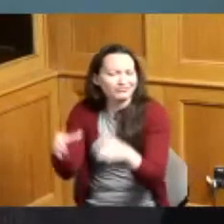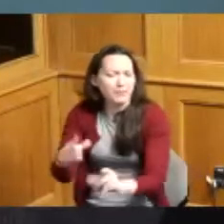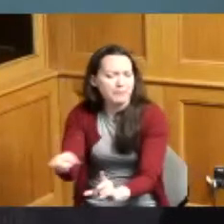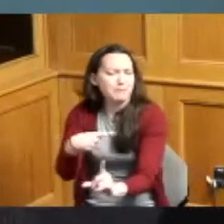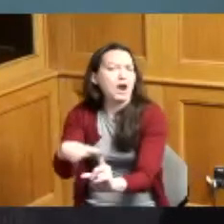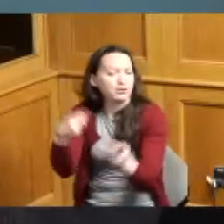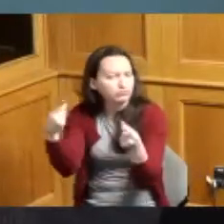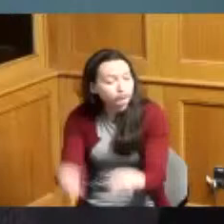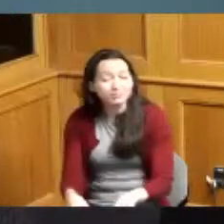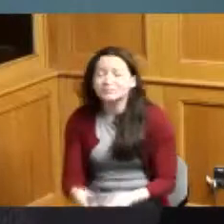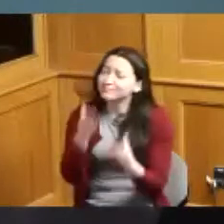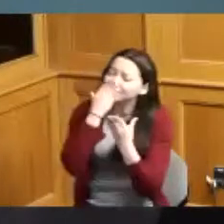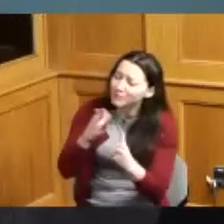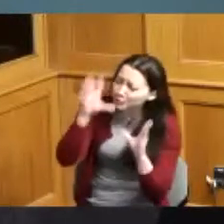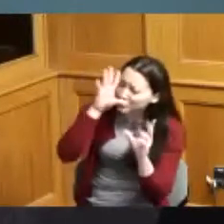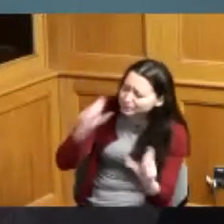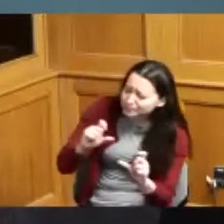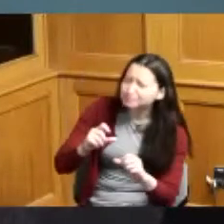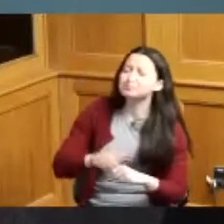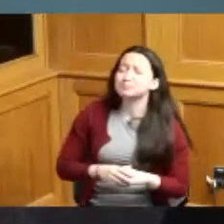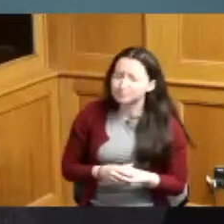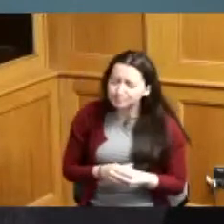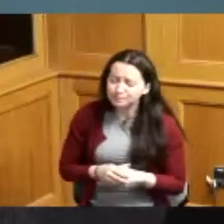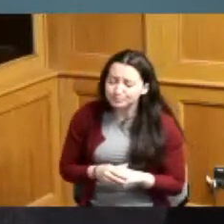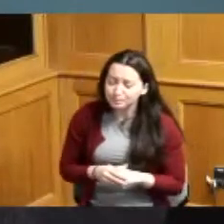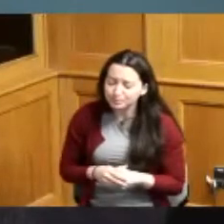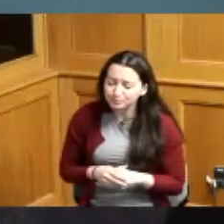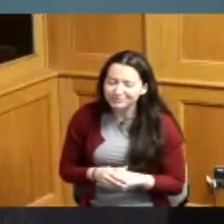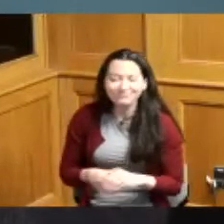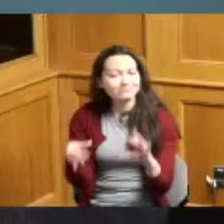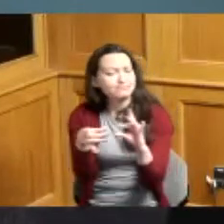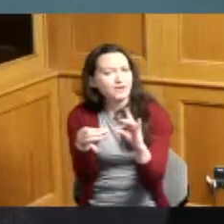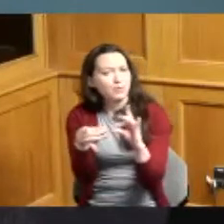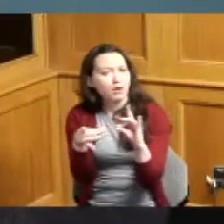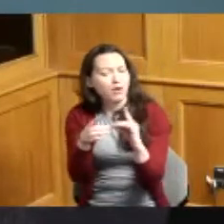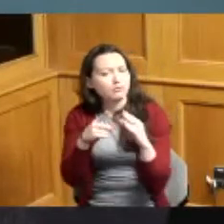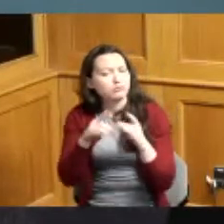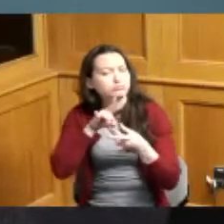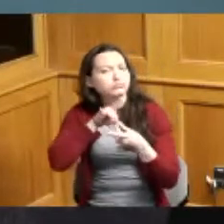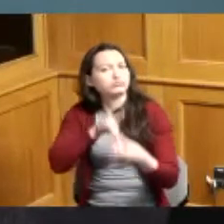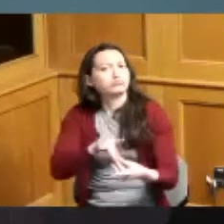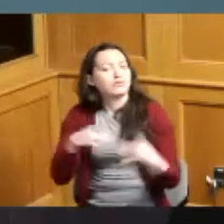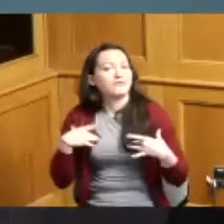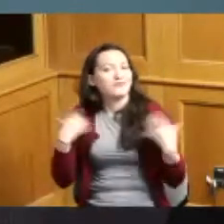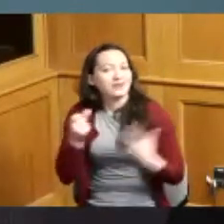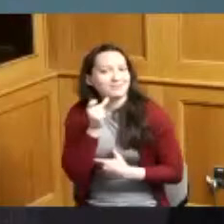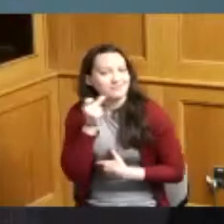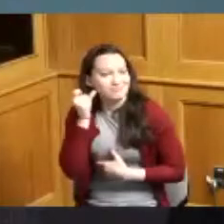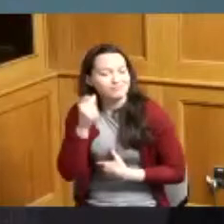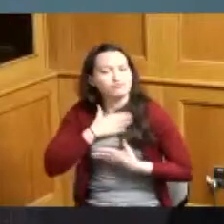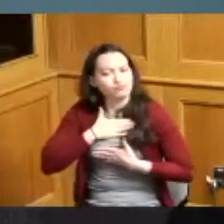um thank you Madam President for your comments about the event yesterday I really appreciate that